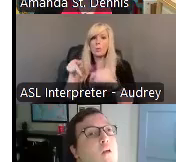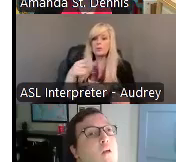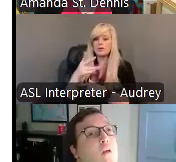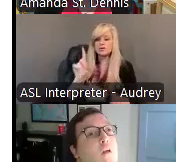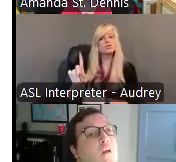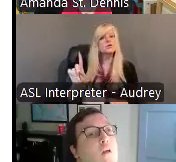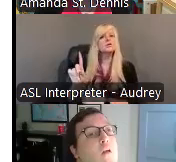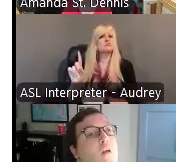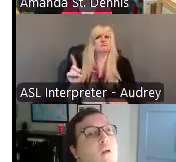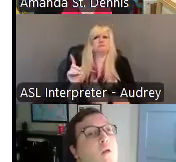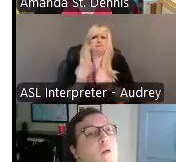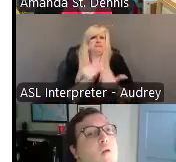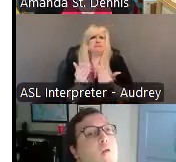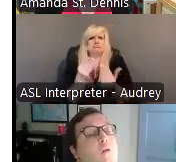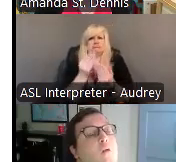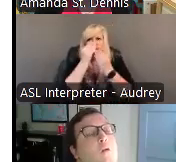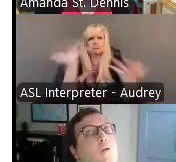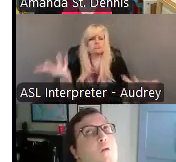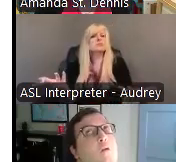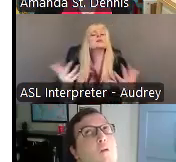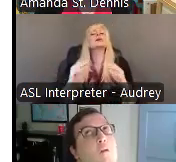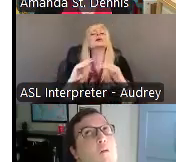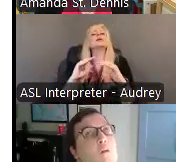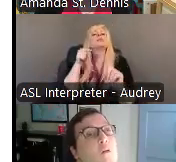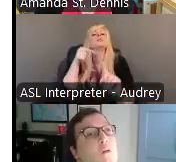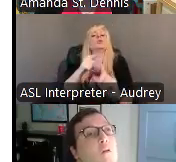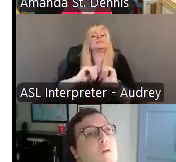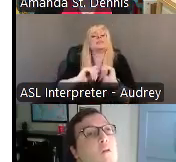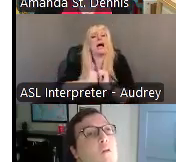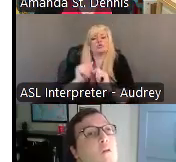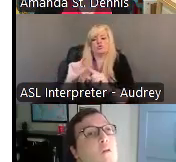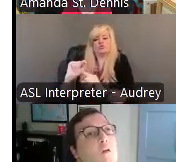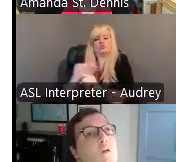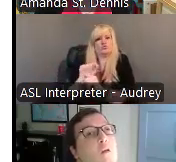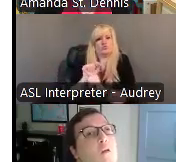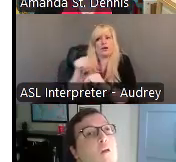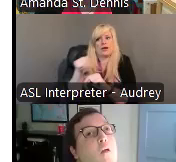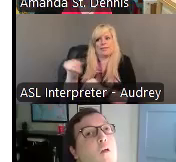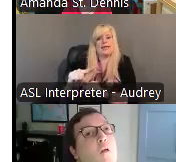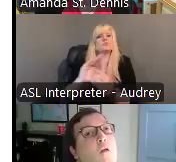that doesn't matter. It’s how do you train them to become researchers? And the fact that they were